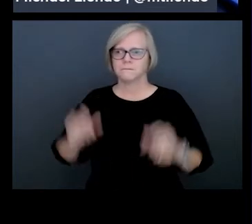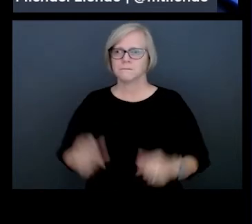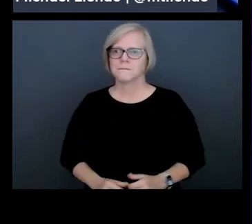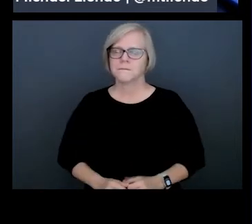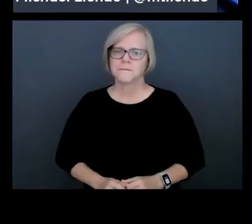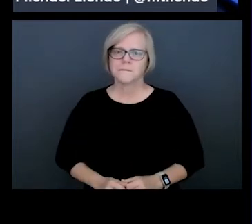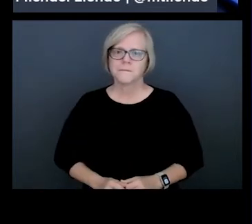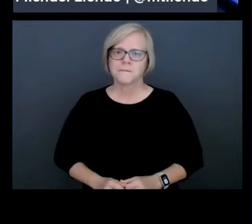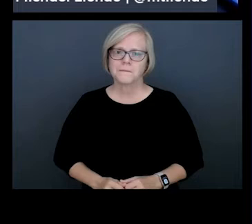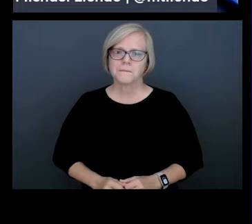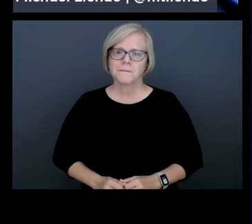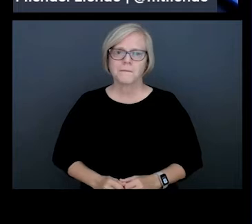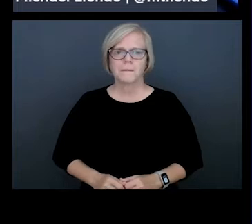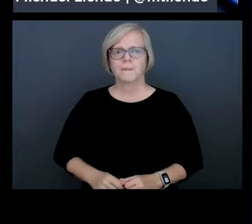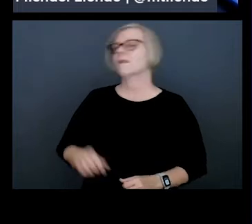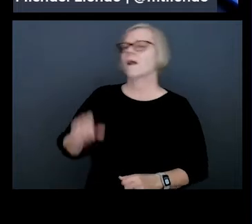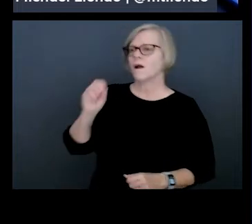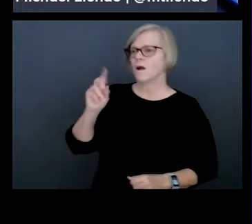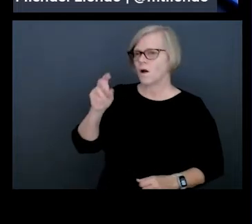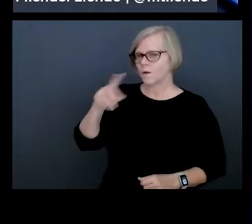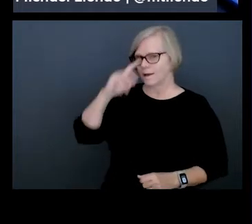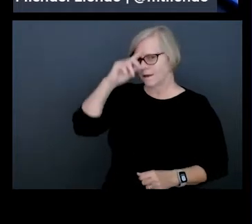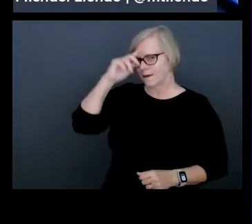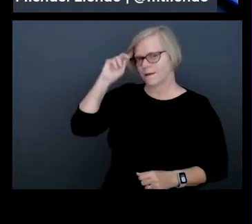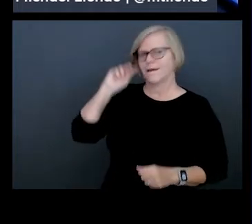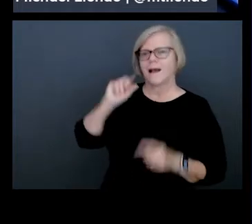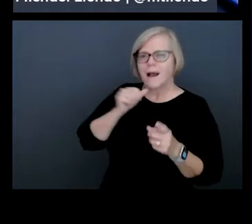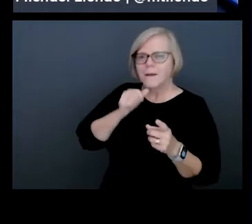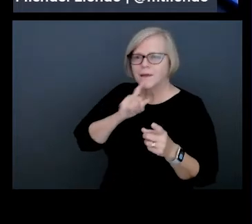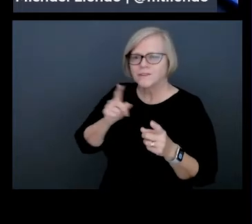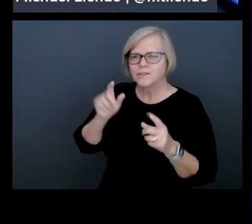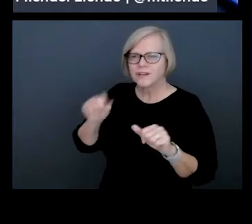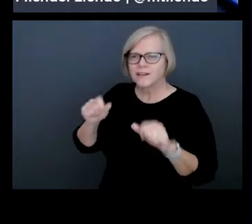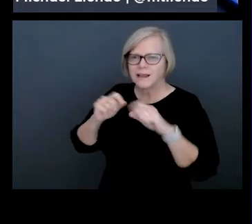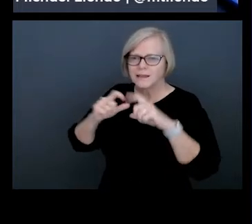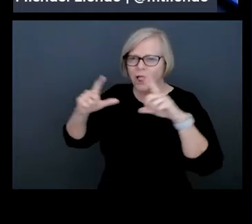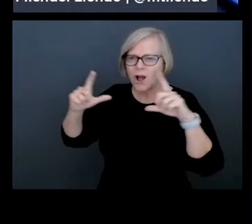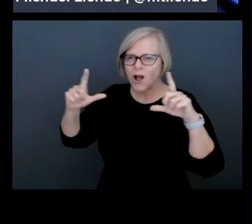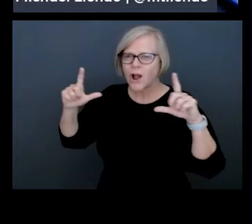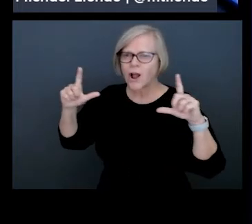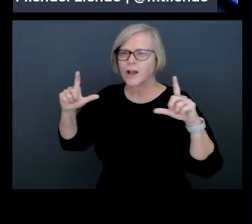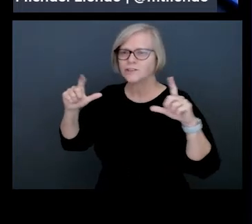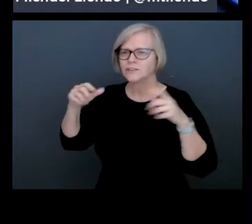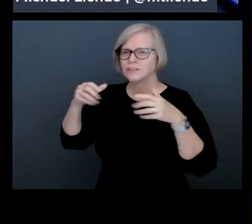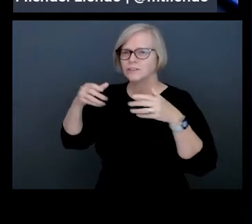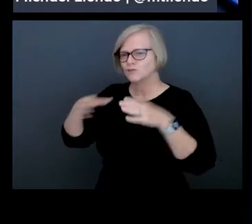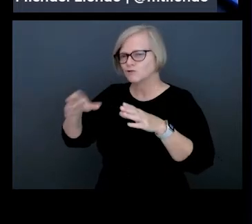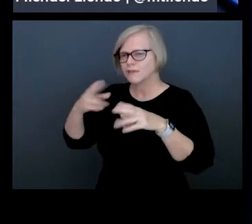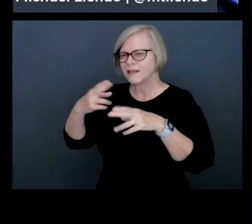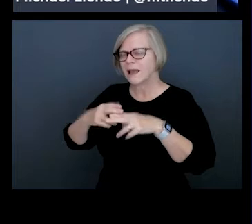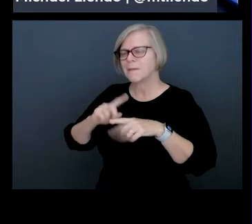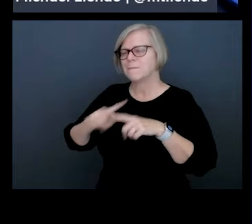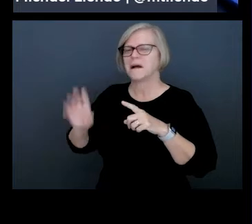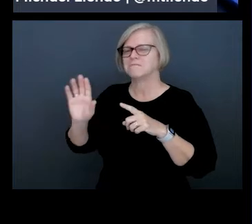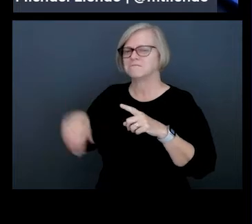I mean, we're looking kinda good. I don't know how much larger we can get the street names, but that's not the focus here, is it?